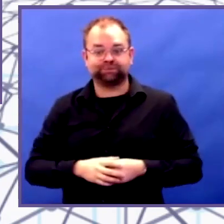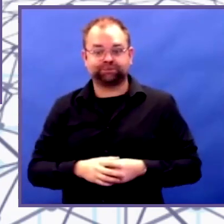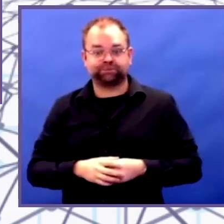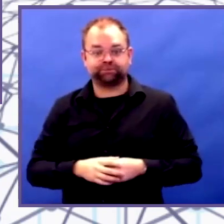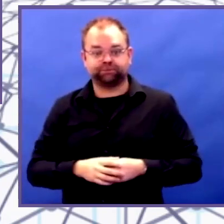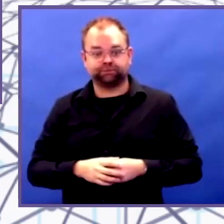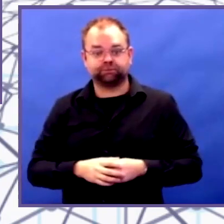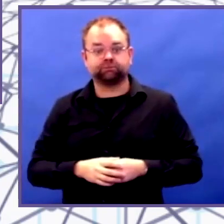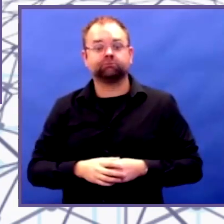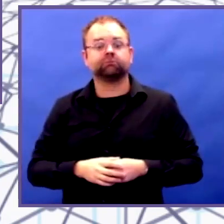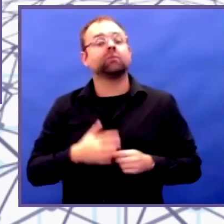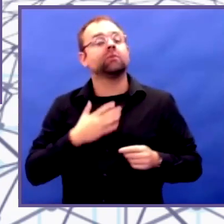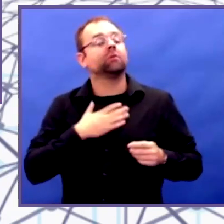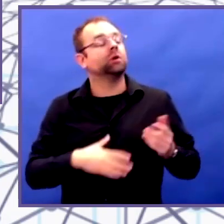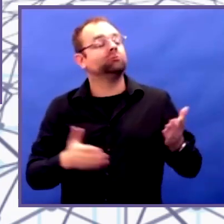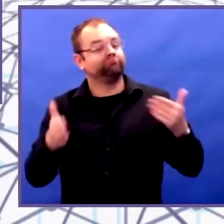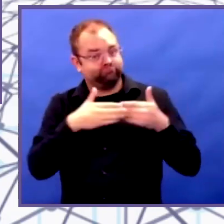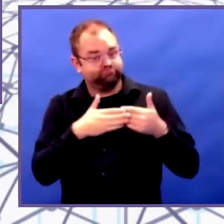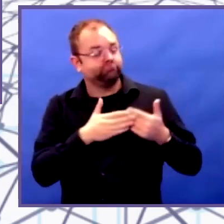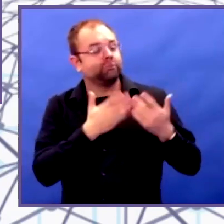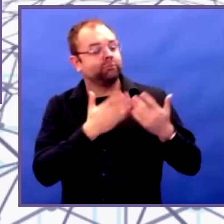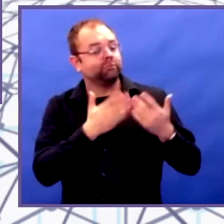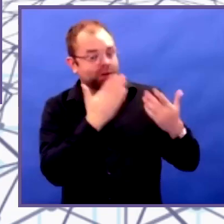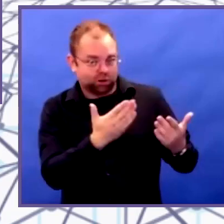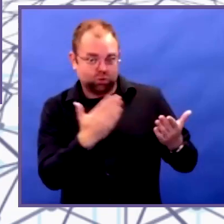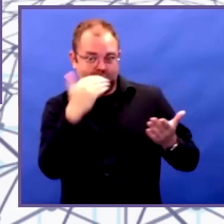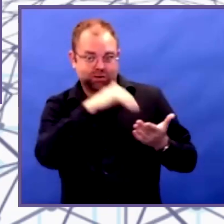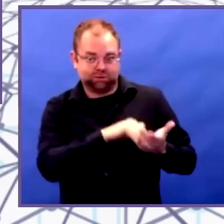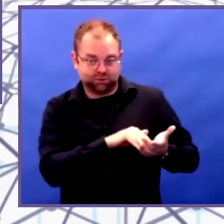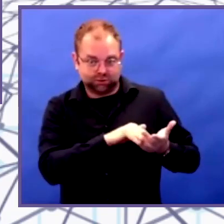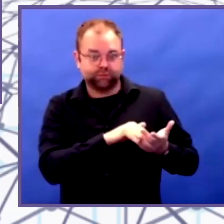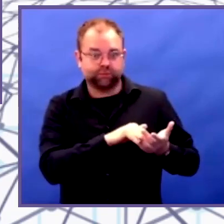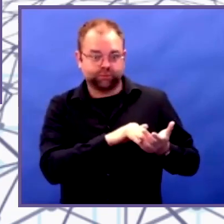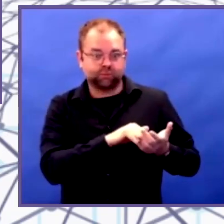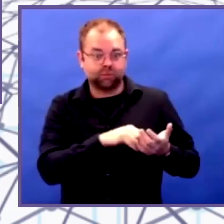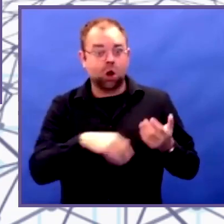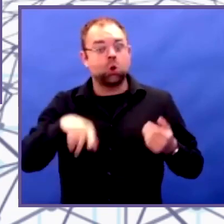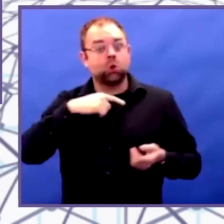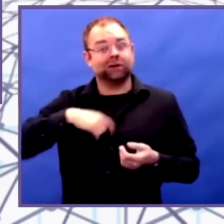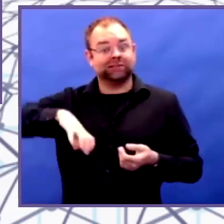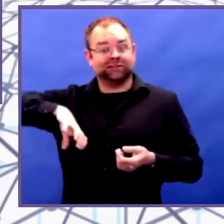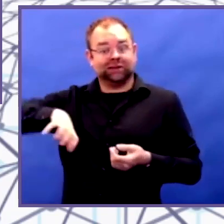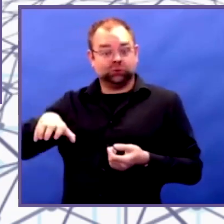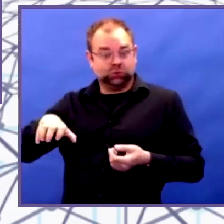need a multi sectoral approach, it also needs a concerted effort.